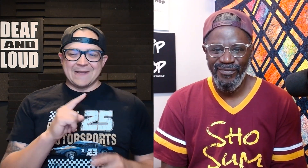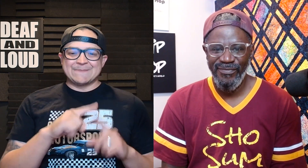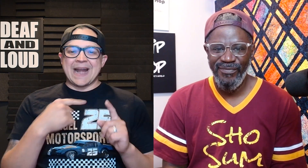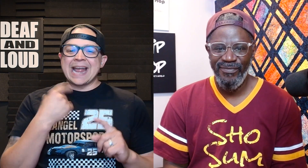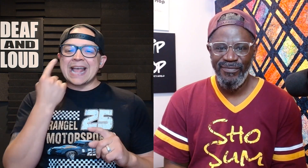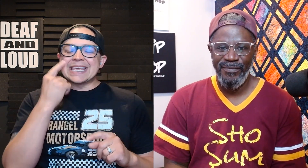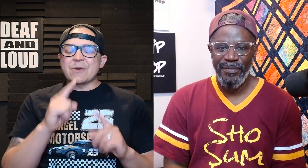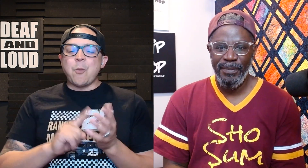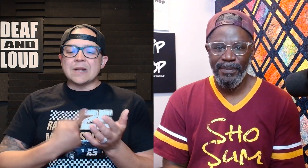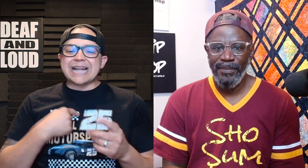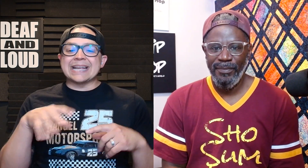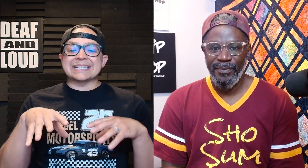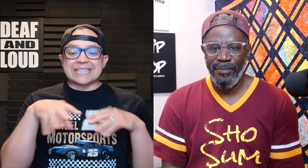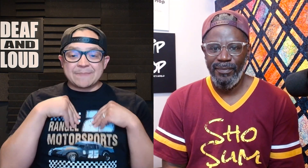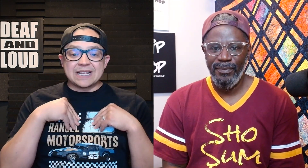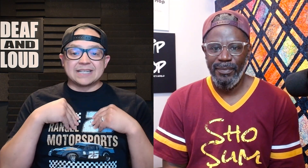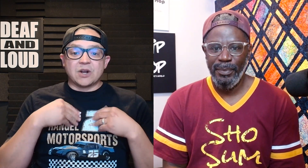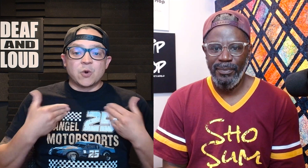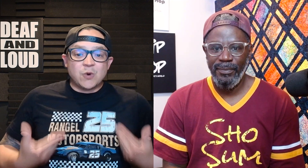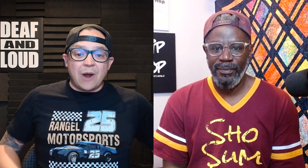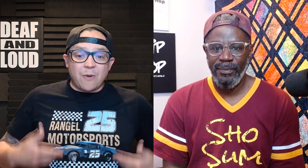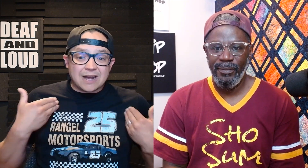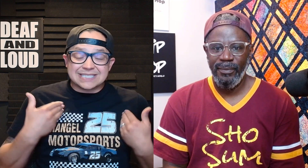But I think once I accepted who I was, and